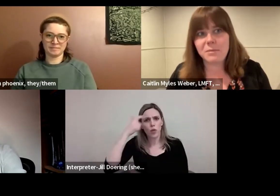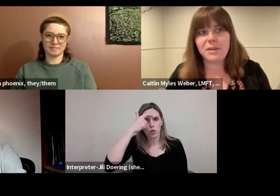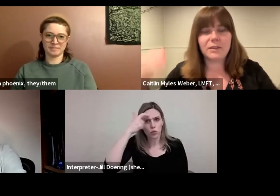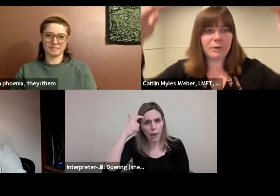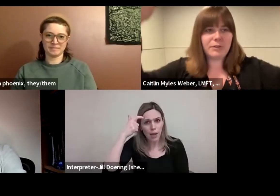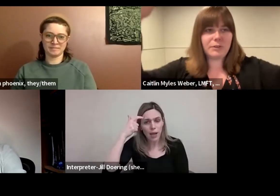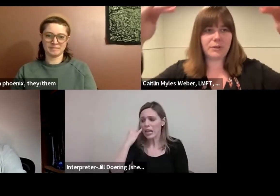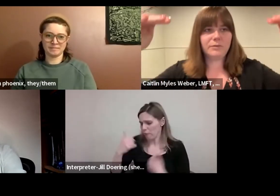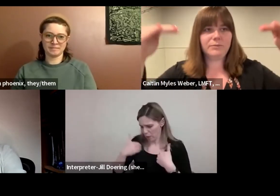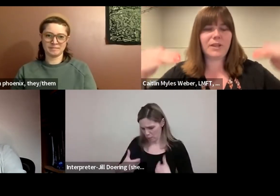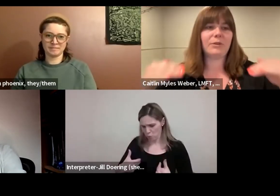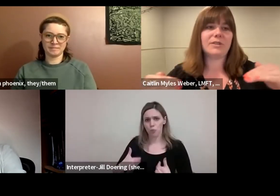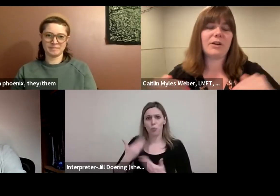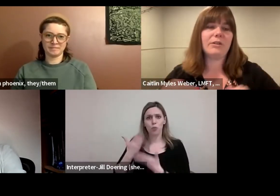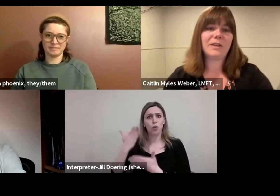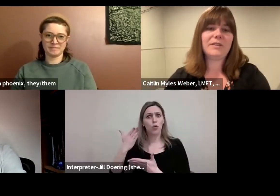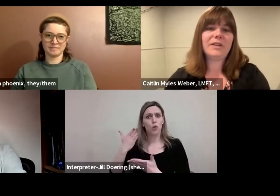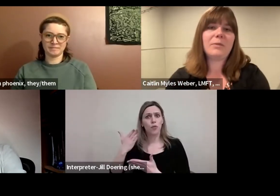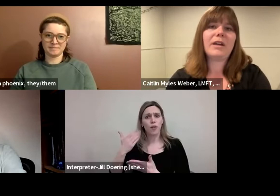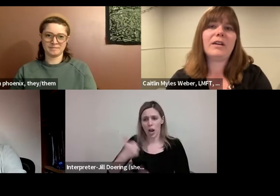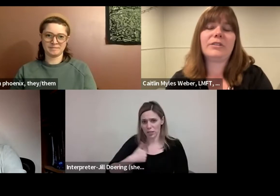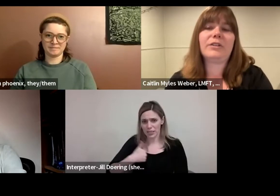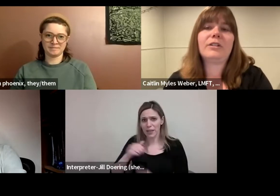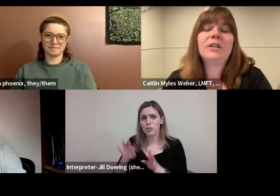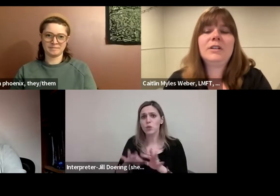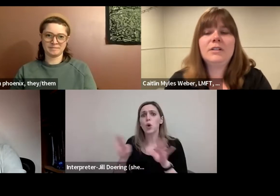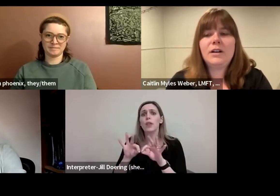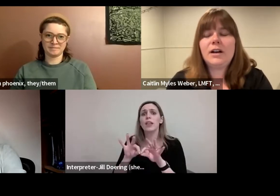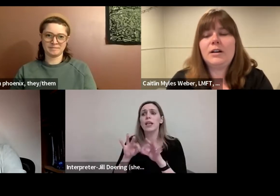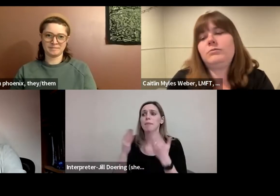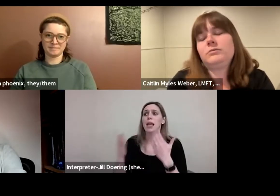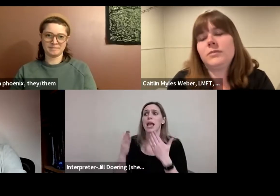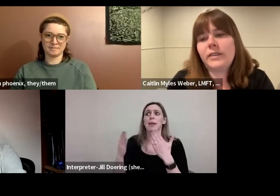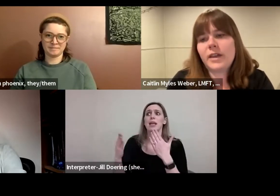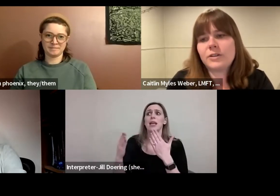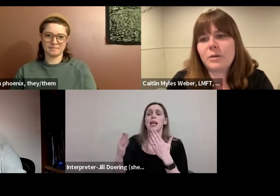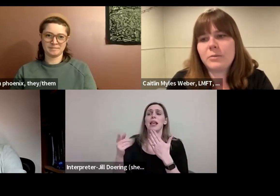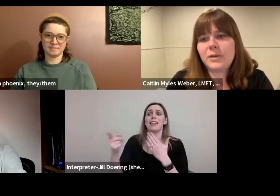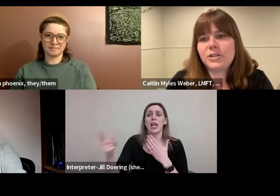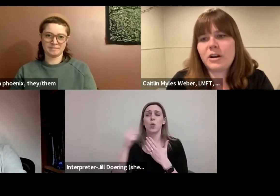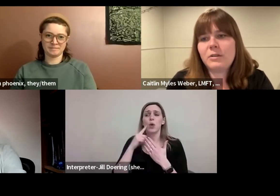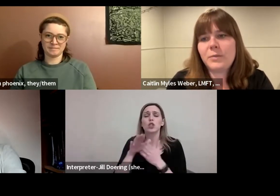maybe this person will take those down and be seen by us or let that trauma be shared.